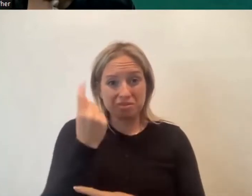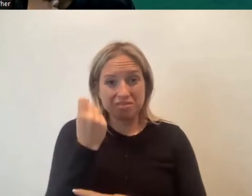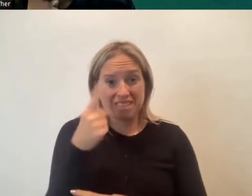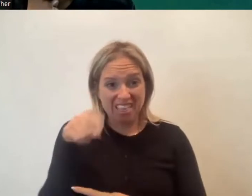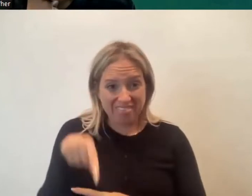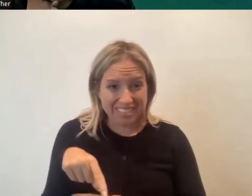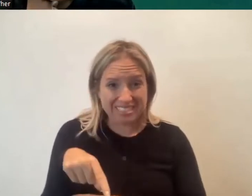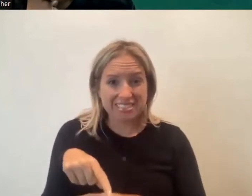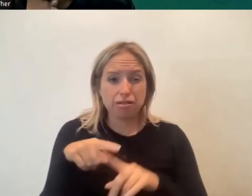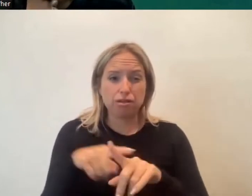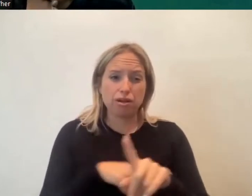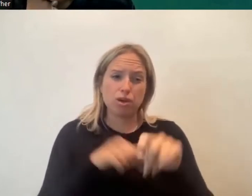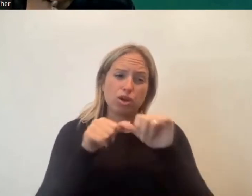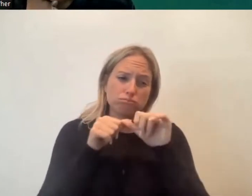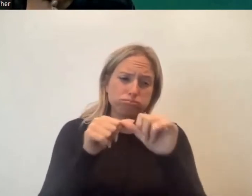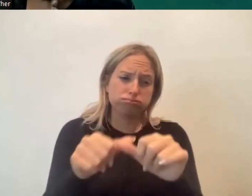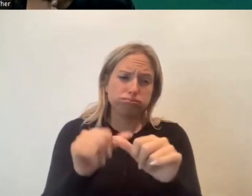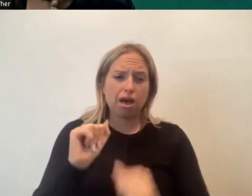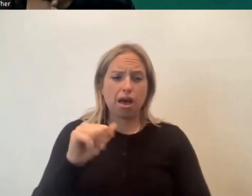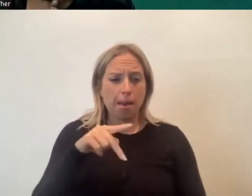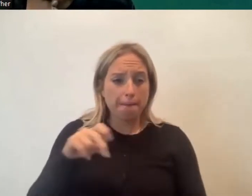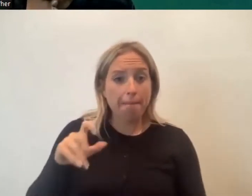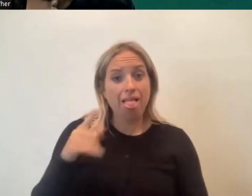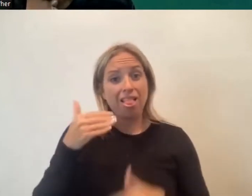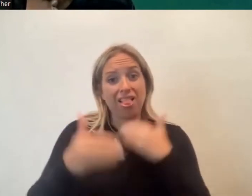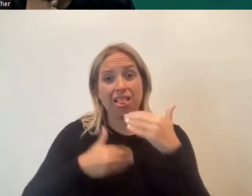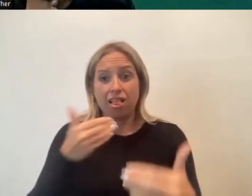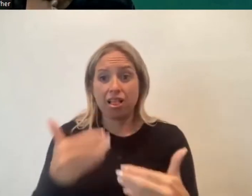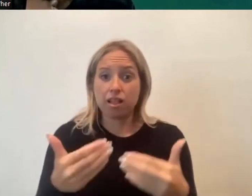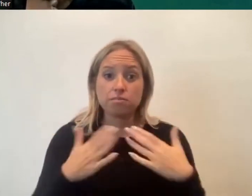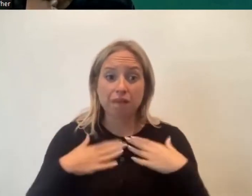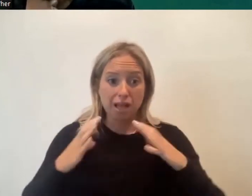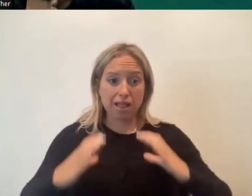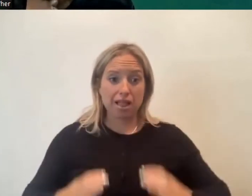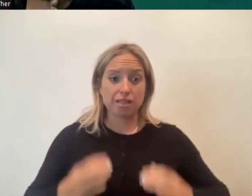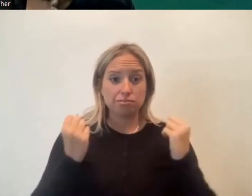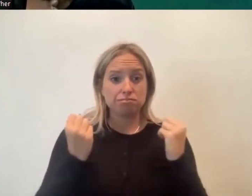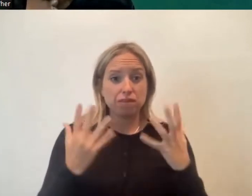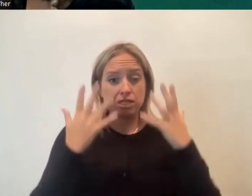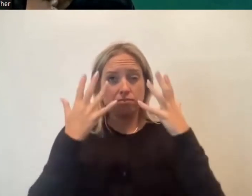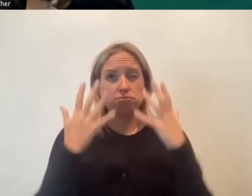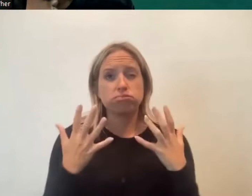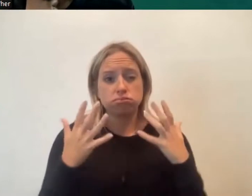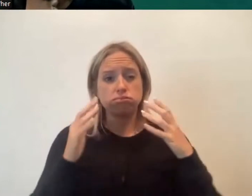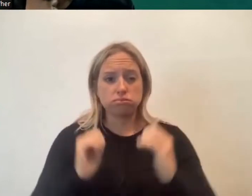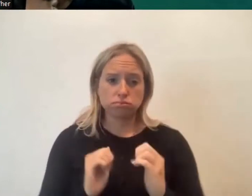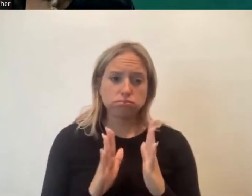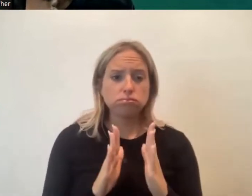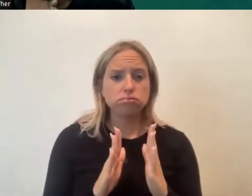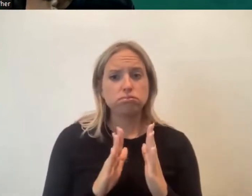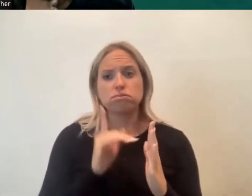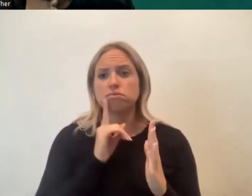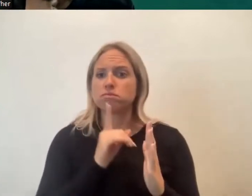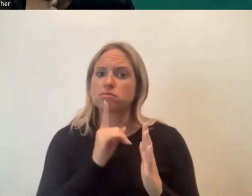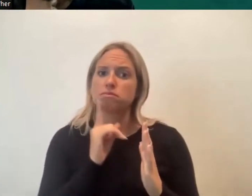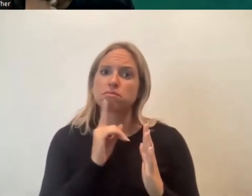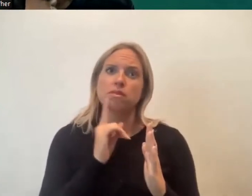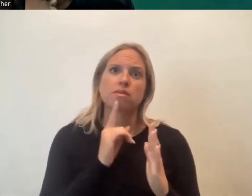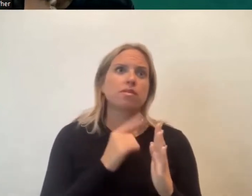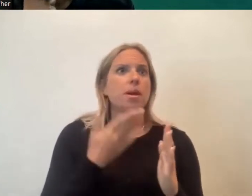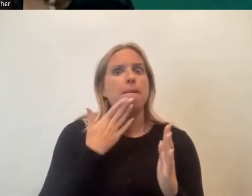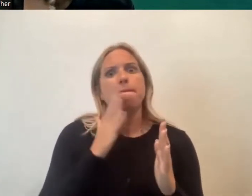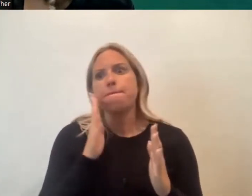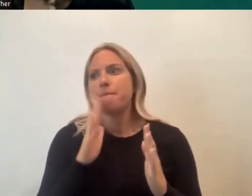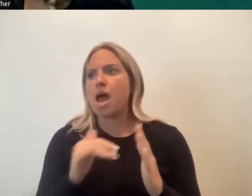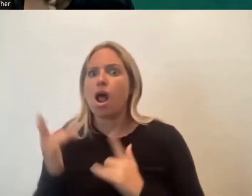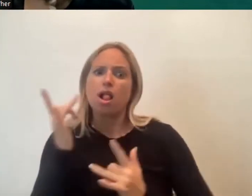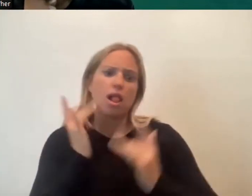I have many of my clients, unfortunately, who are facing dire financial straits, facing